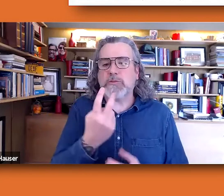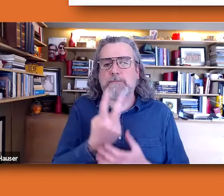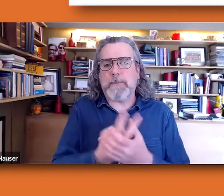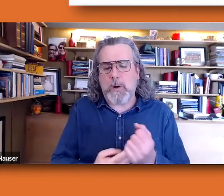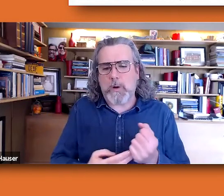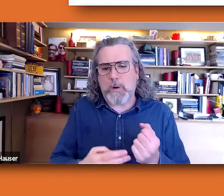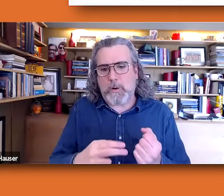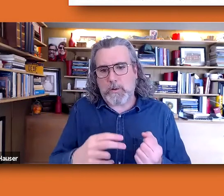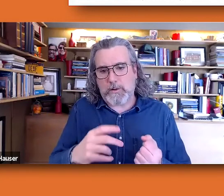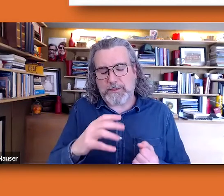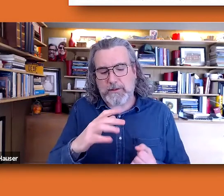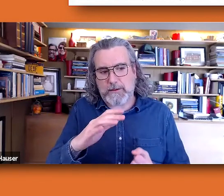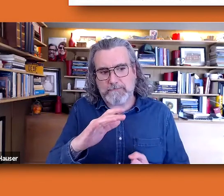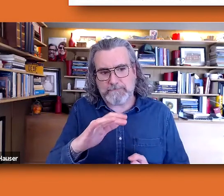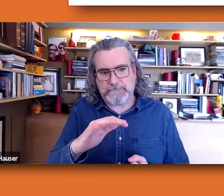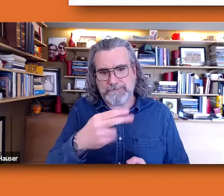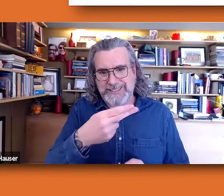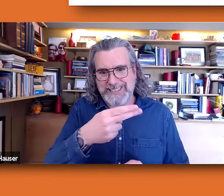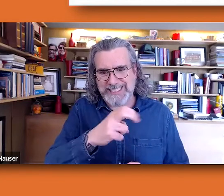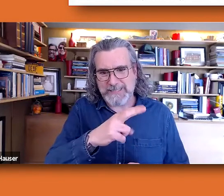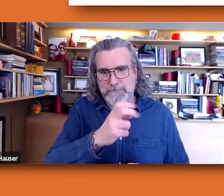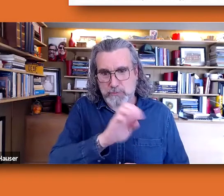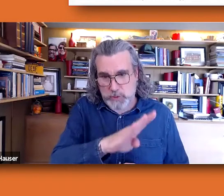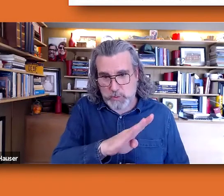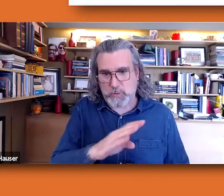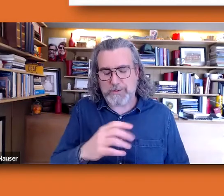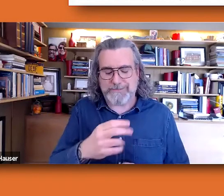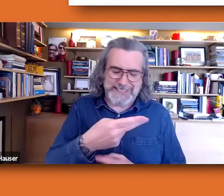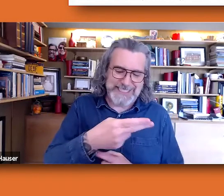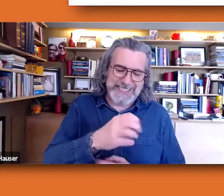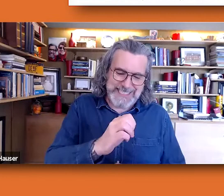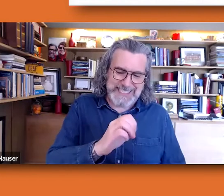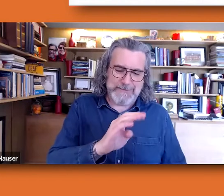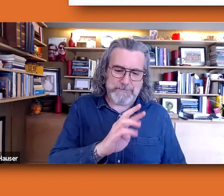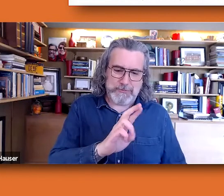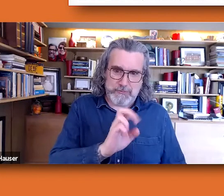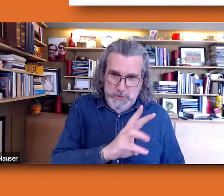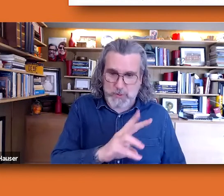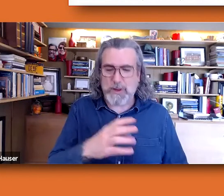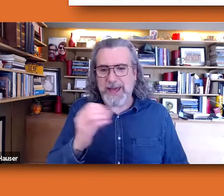And in Israel, they collected data both from people who used Hebrew and from people